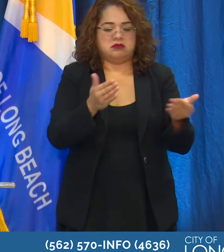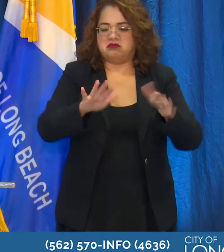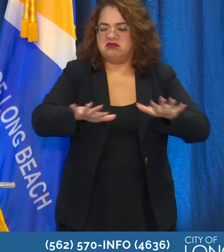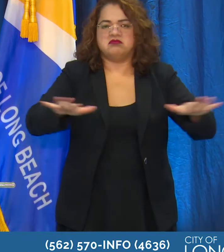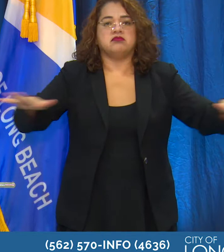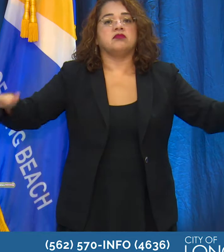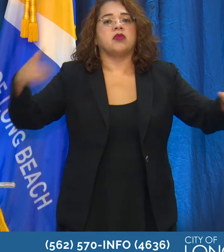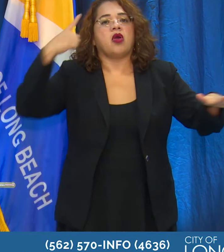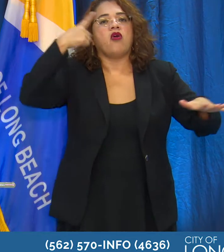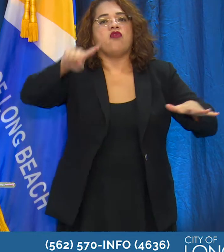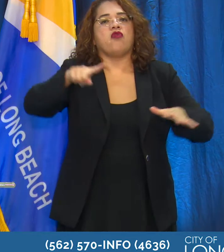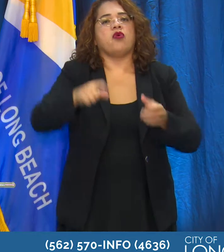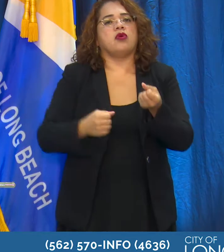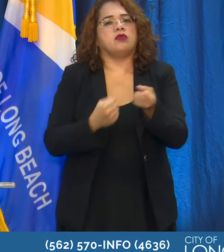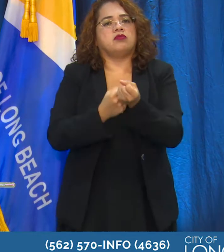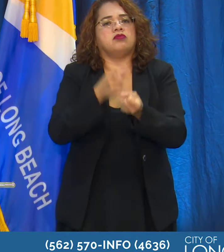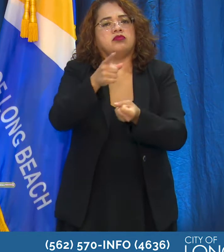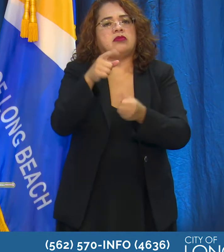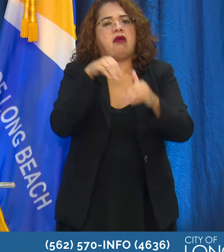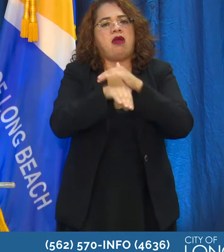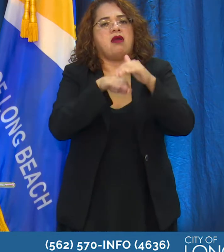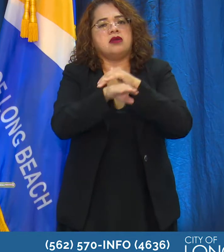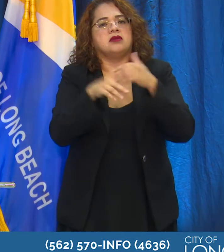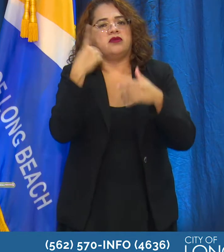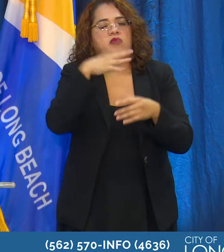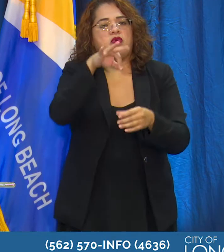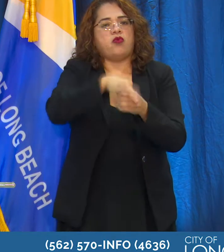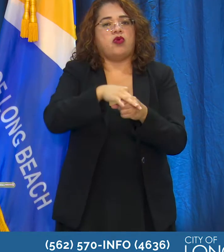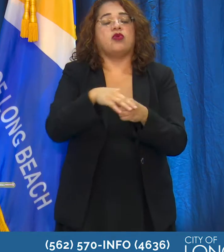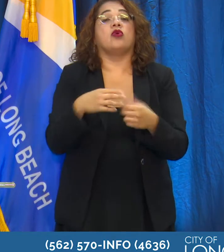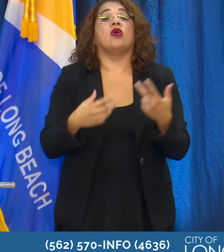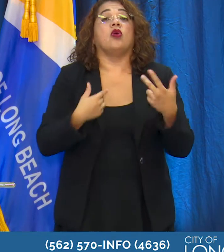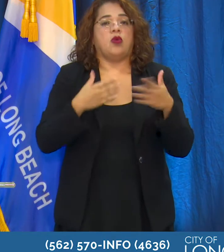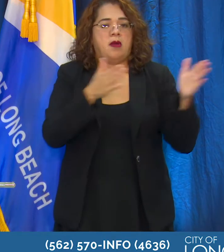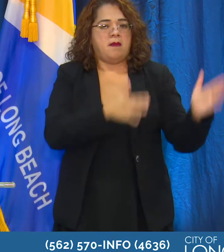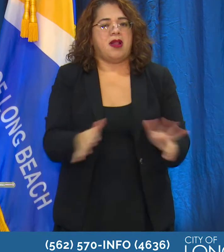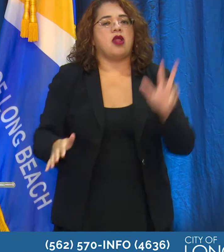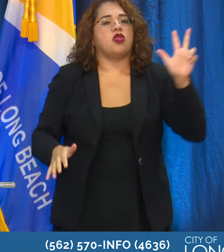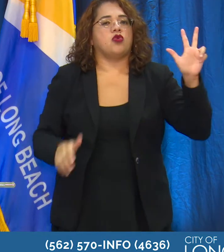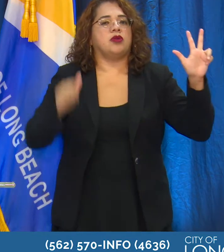We expect to have at least 3 vote centers in Long Beach.